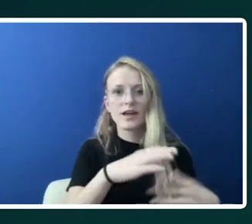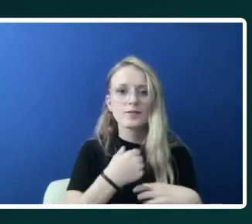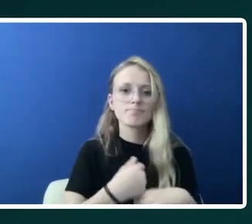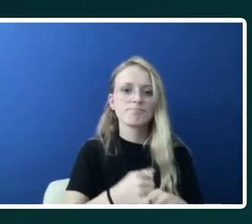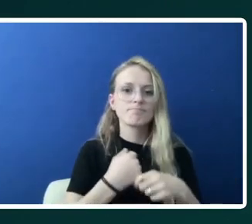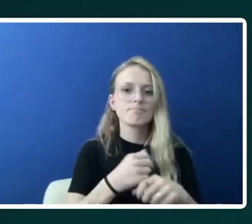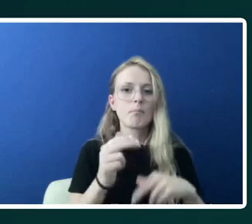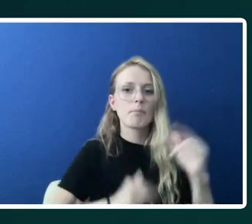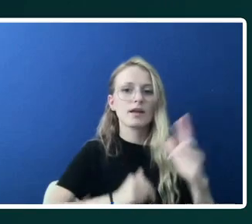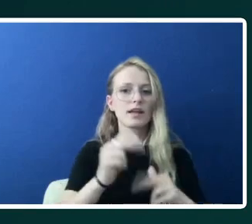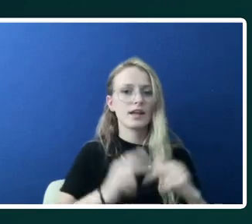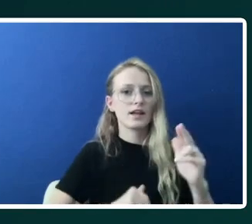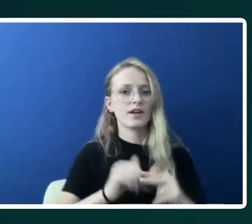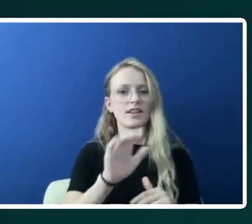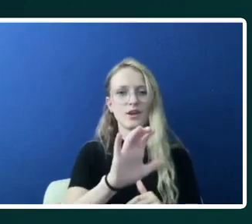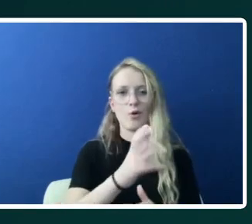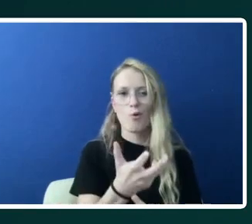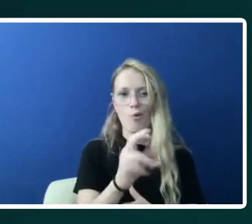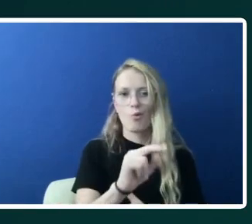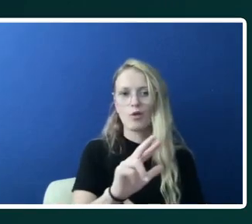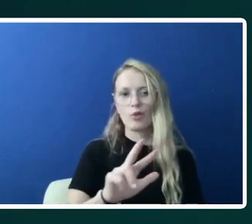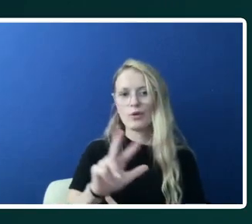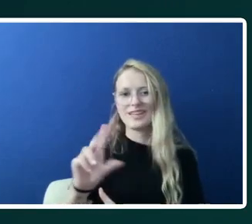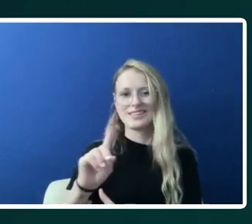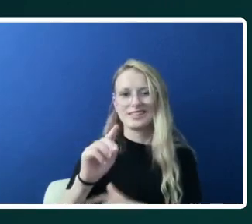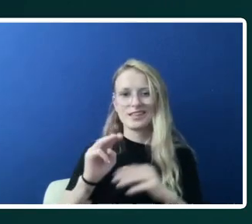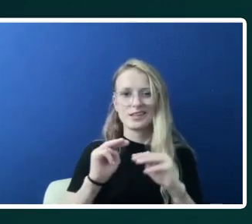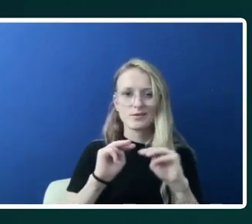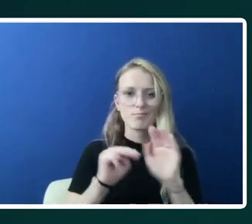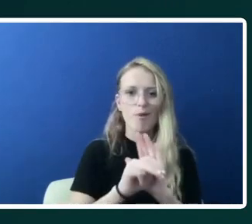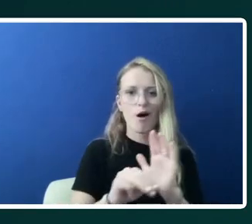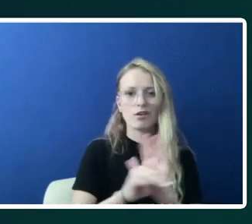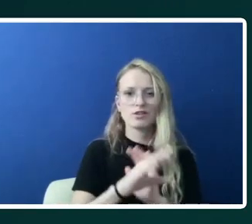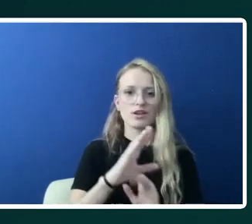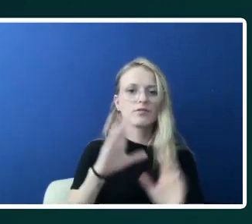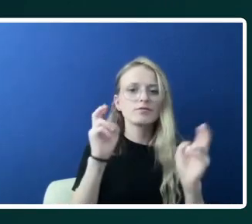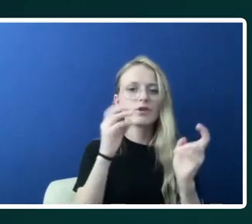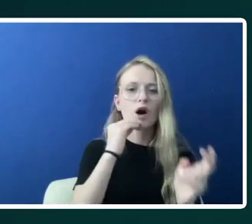that meant to them. Our project presentations and family celebration happened outside one